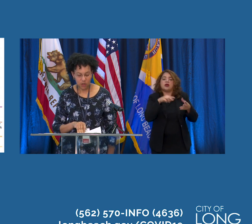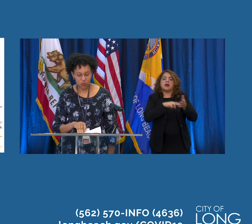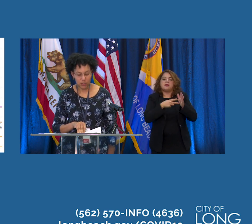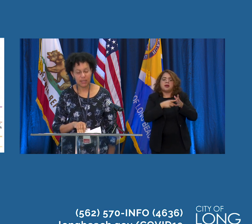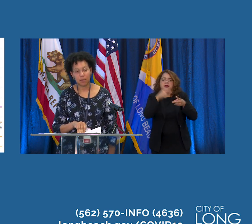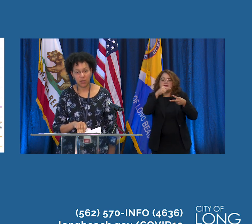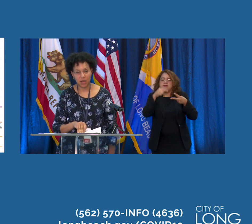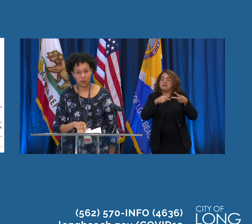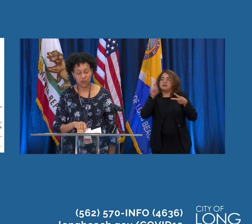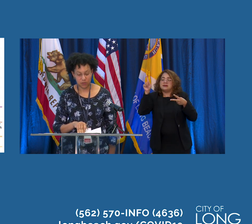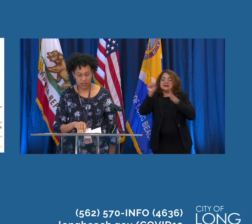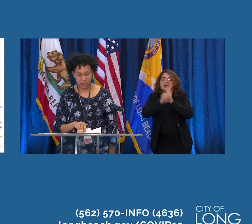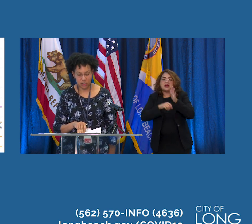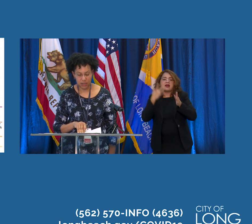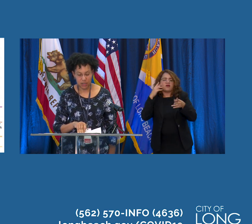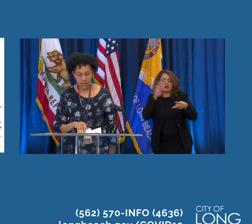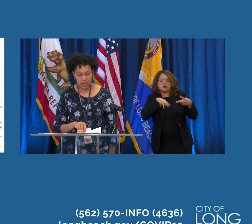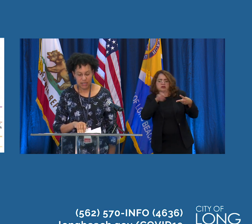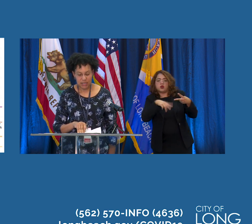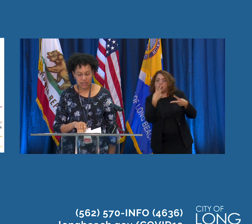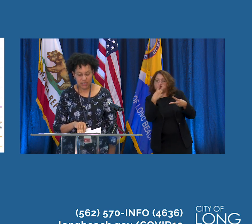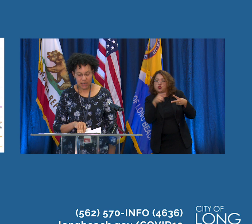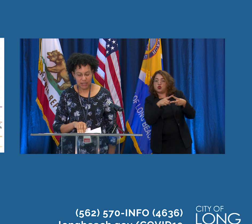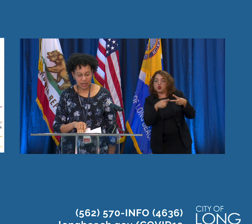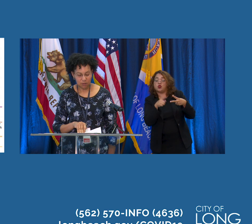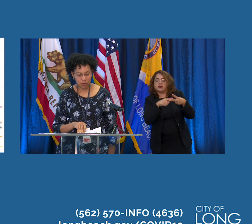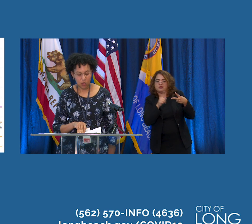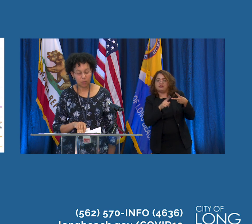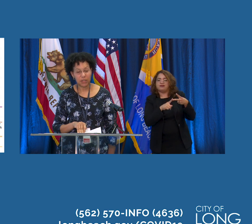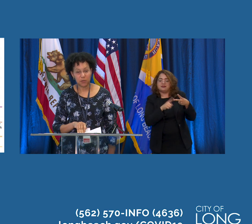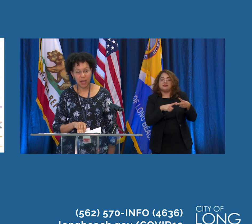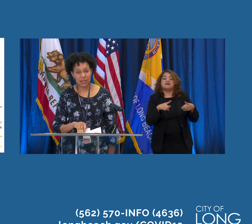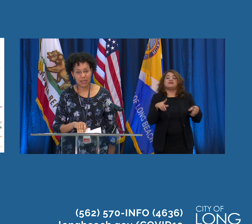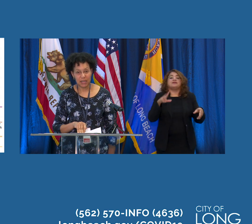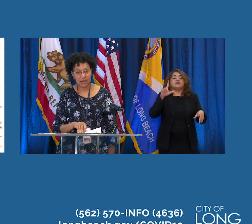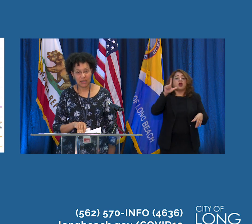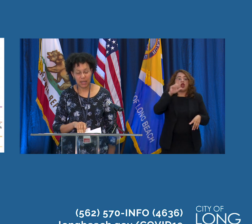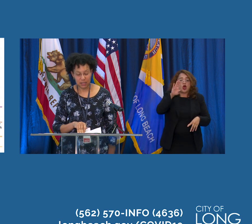Even though we're a separate Health jurisdiction, synthesized data from Long Beach, Pasadena,